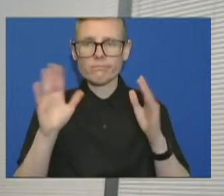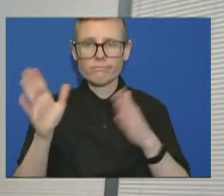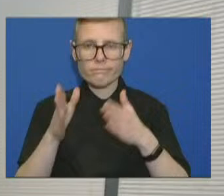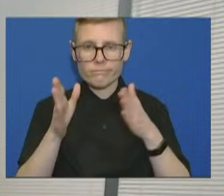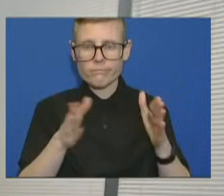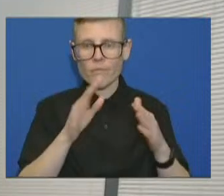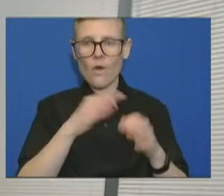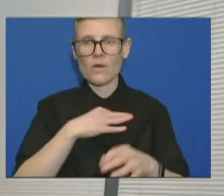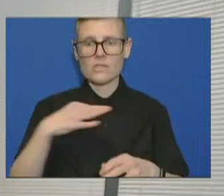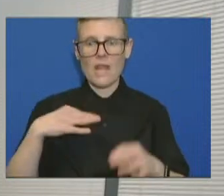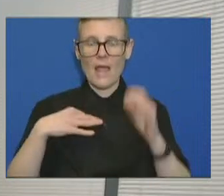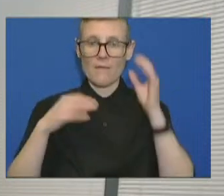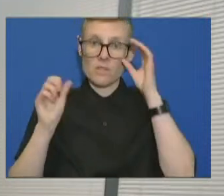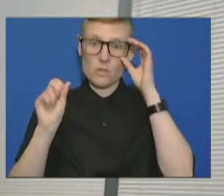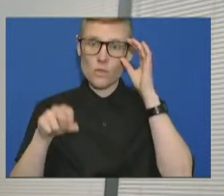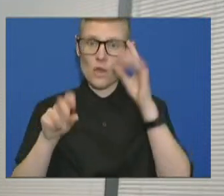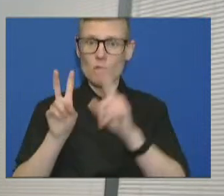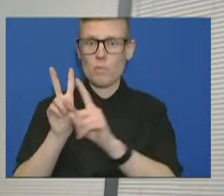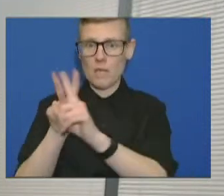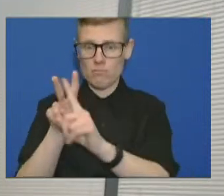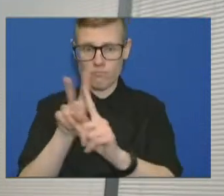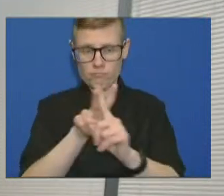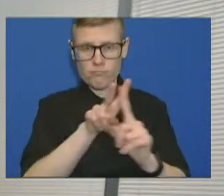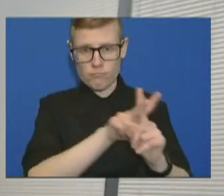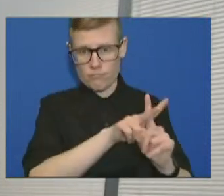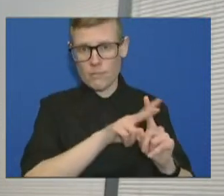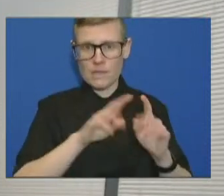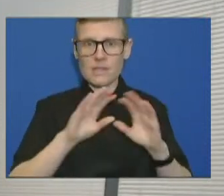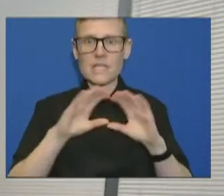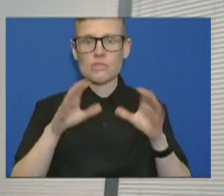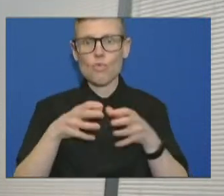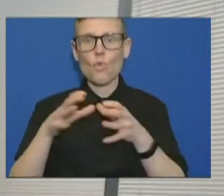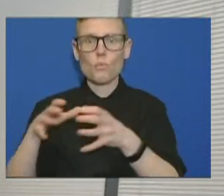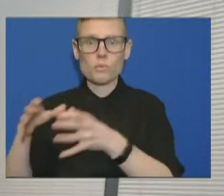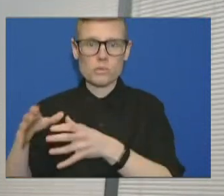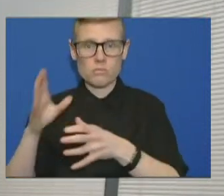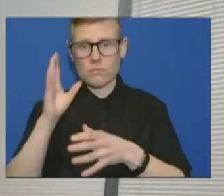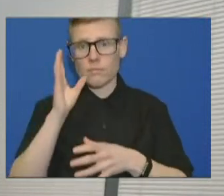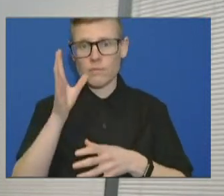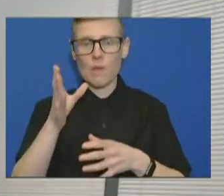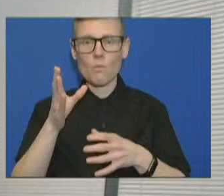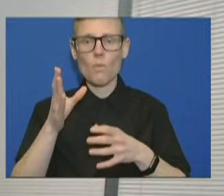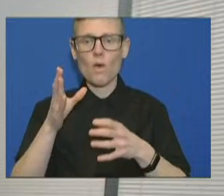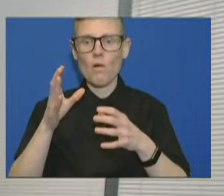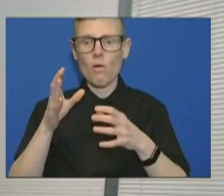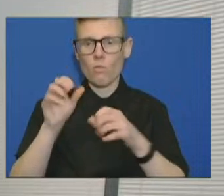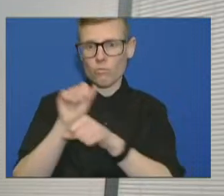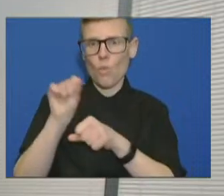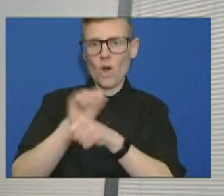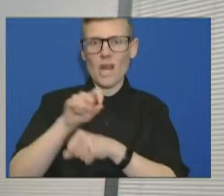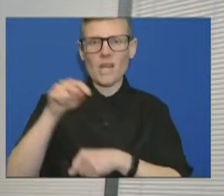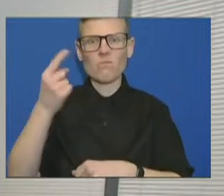rearranging a lot of our staff to, to serve in, almost deploy